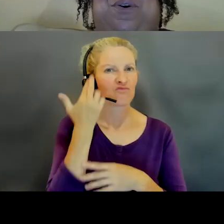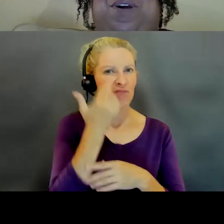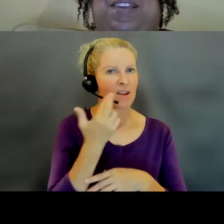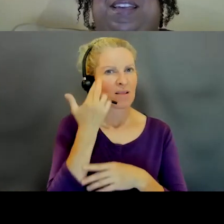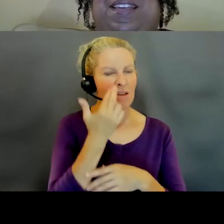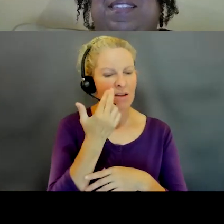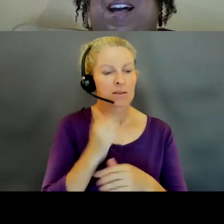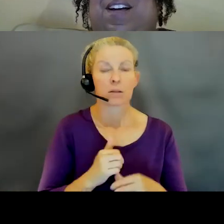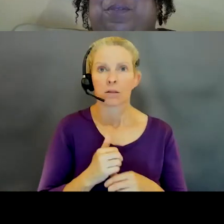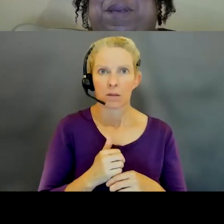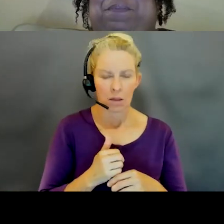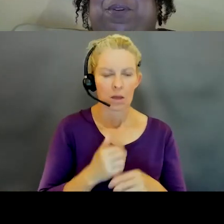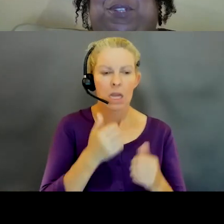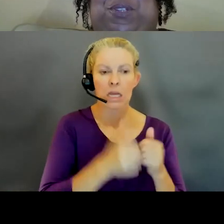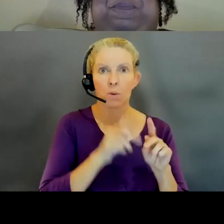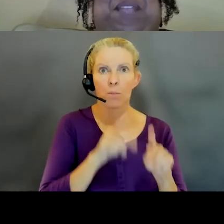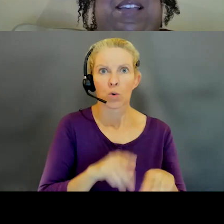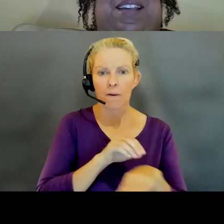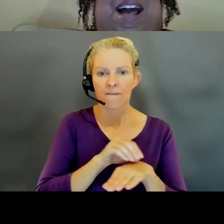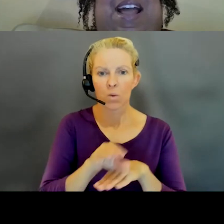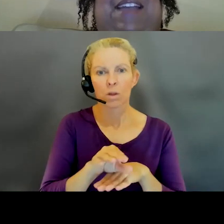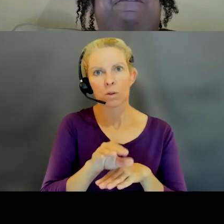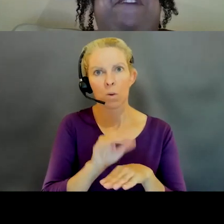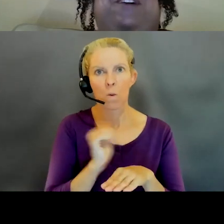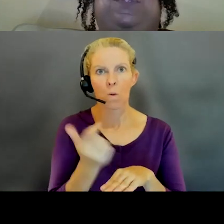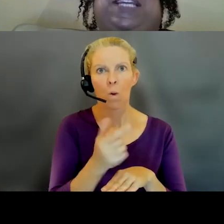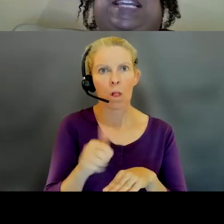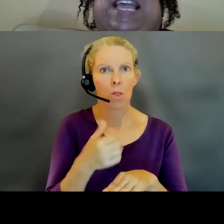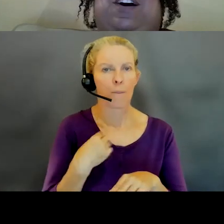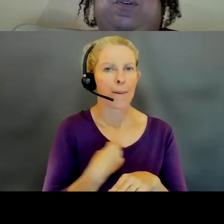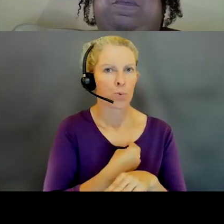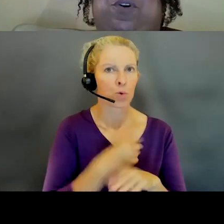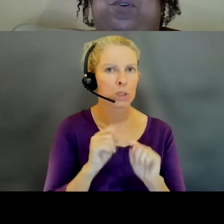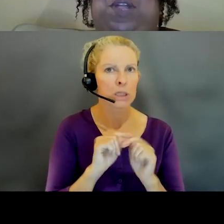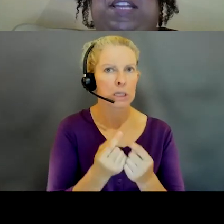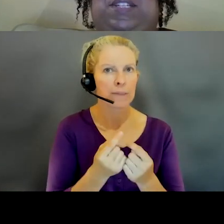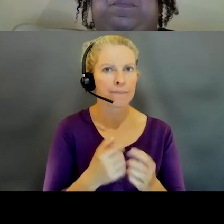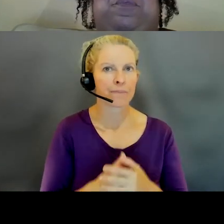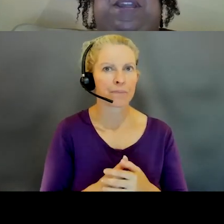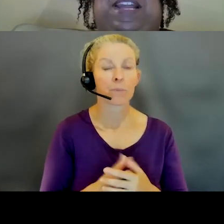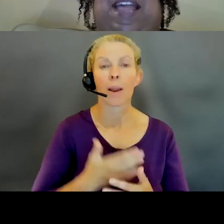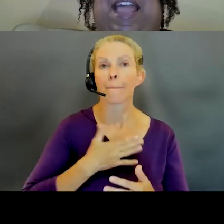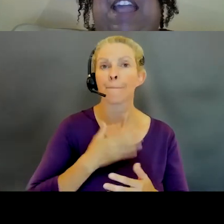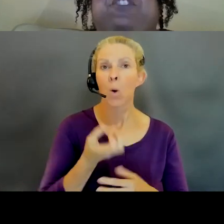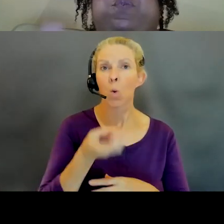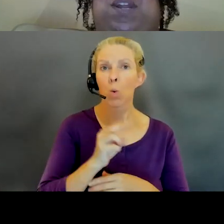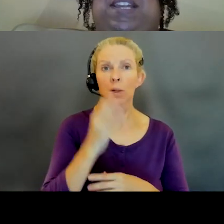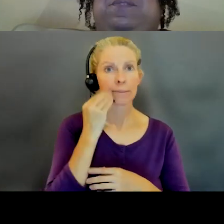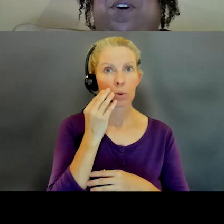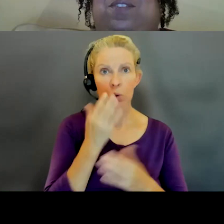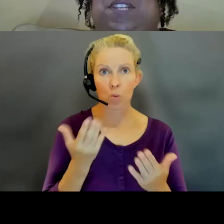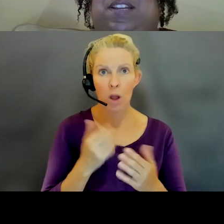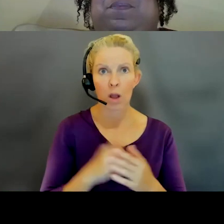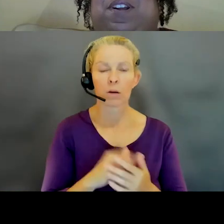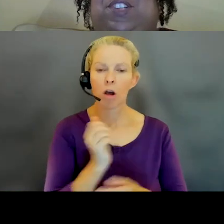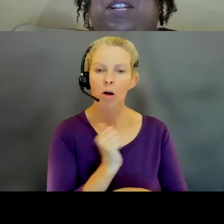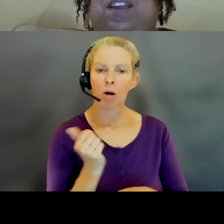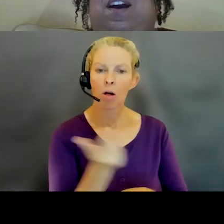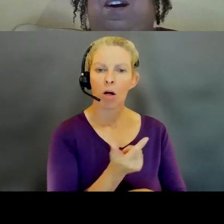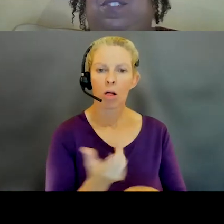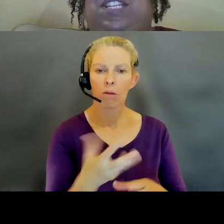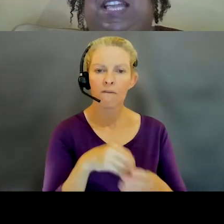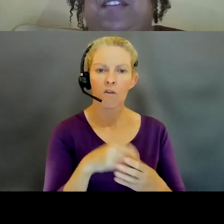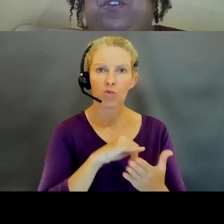on the other members. I have found it helpful to bring everyone involved in a project altogether